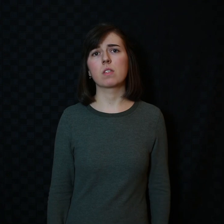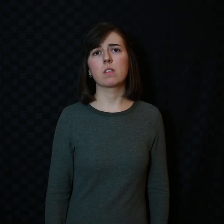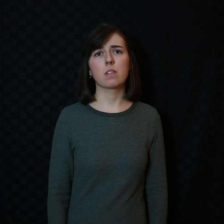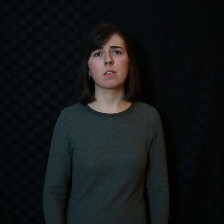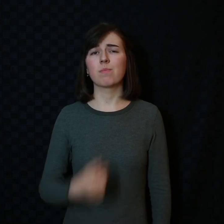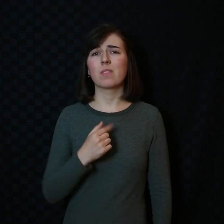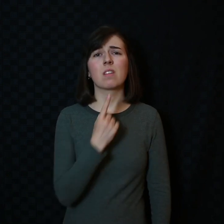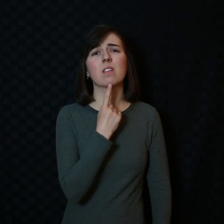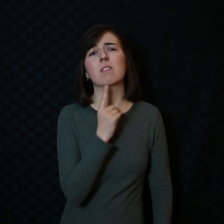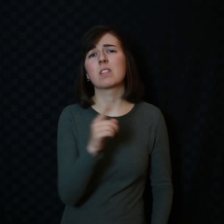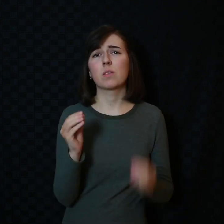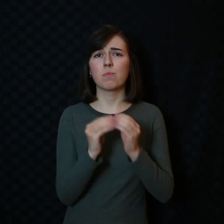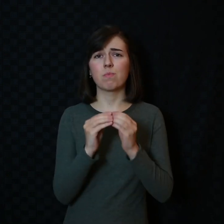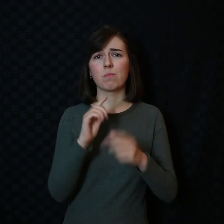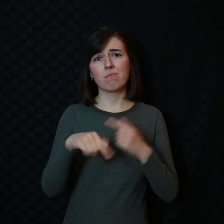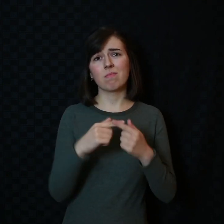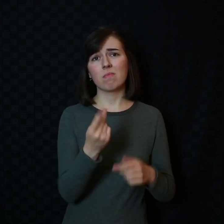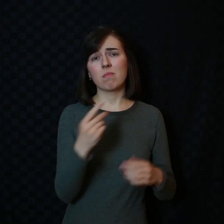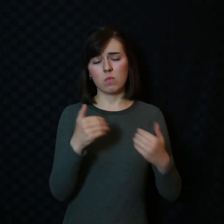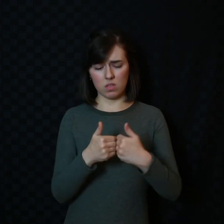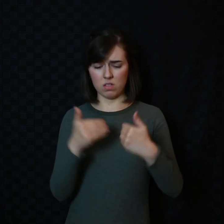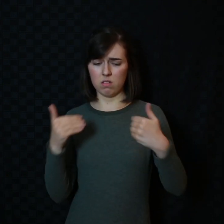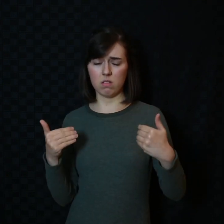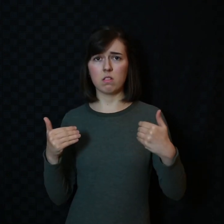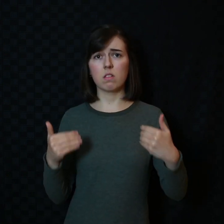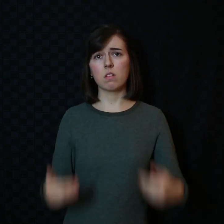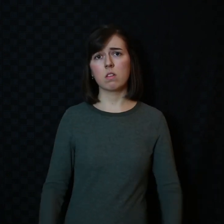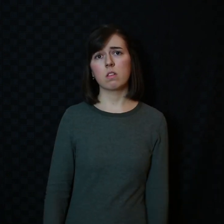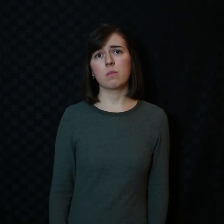I miss you more when we apart